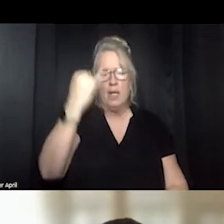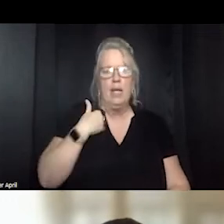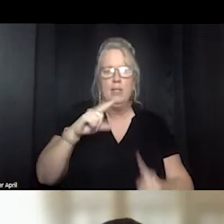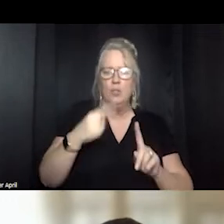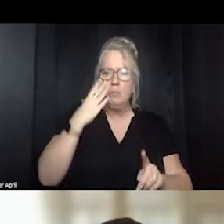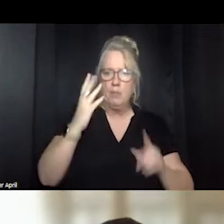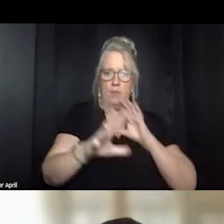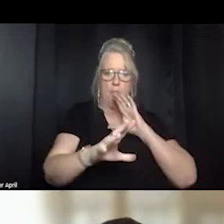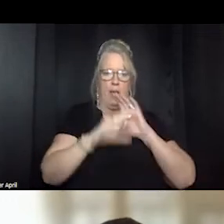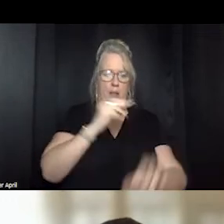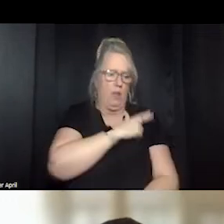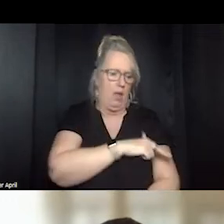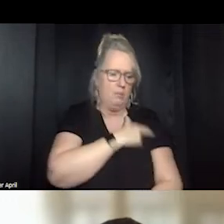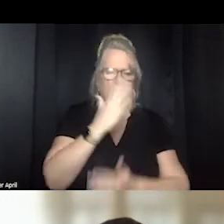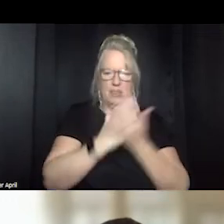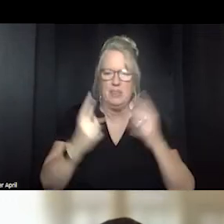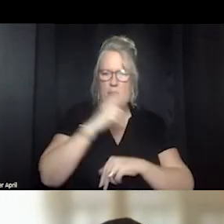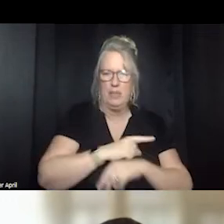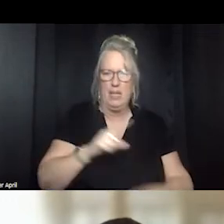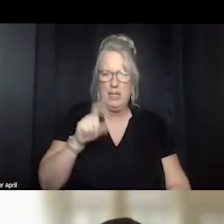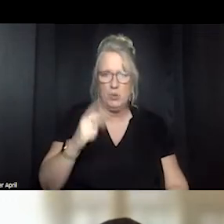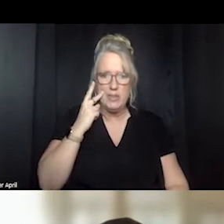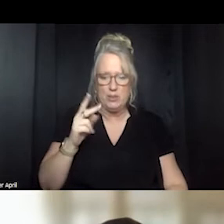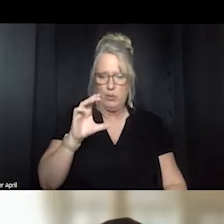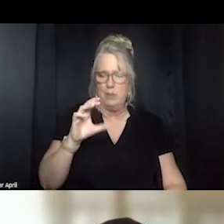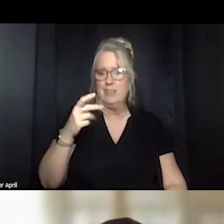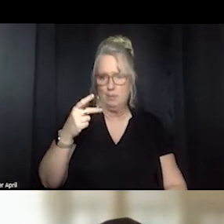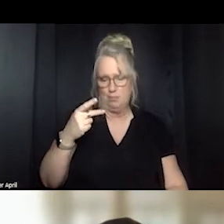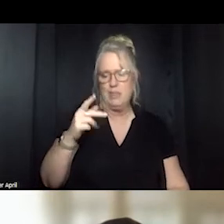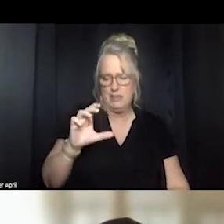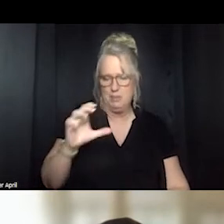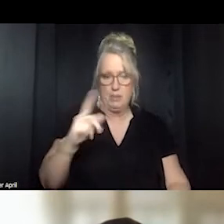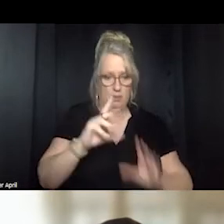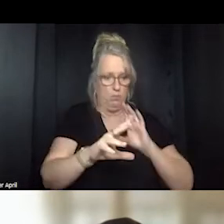THE HOP, AND SOME DAYS YOU NEED TO SEE A PC P FPL, YOU COME OUT OF THAT BIRTHING ROOM, YOU SHOULD GET